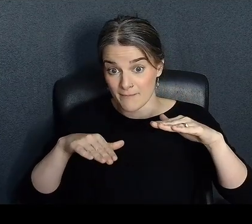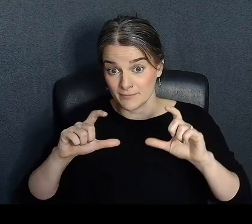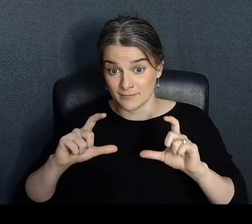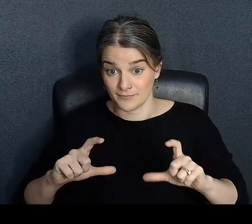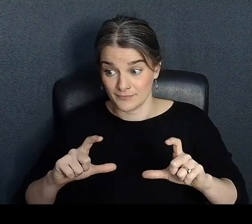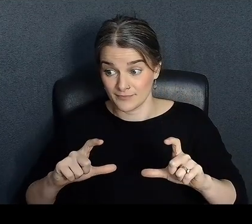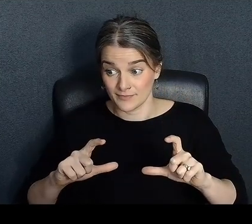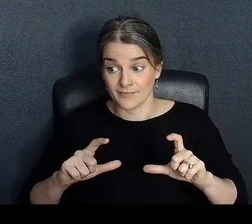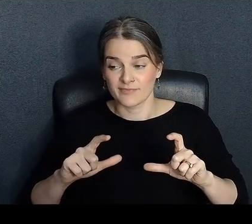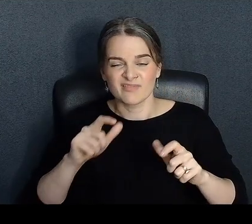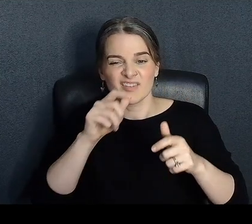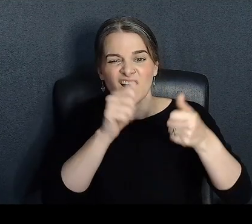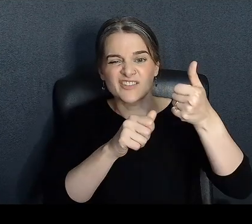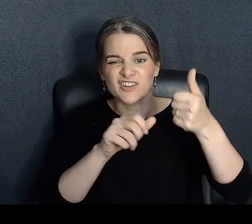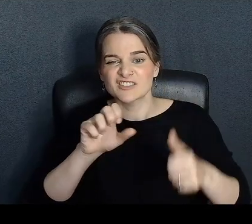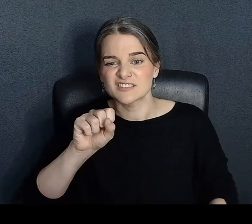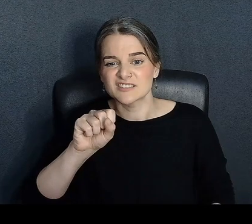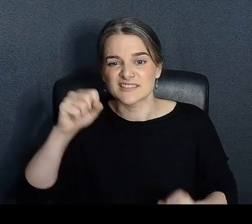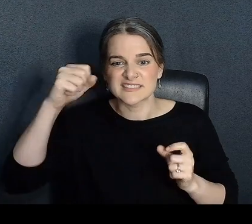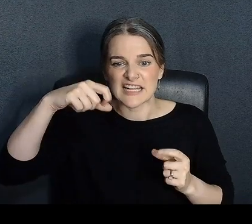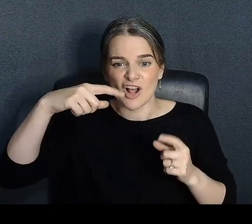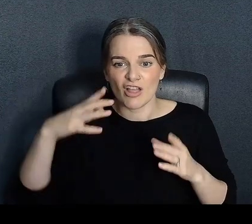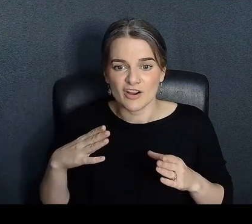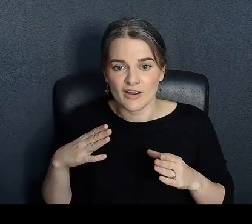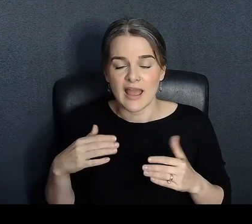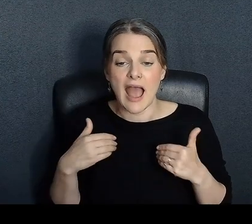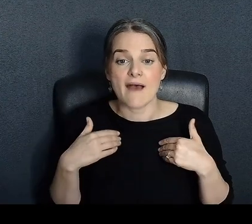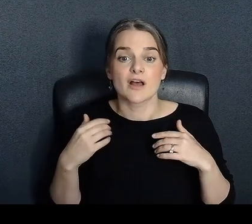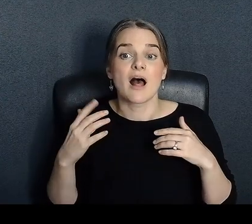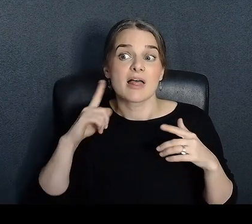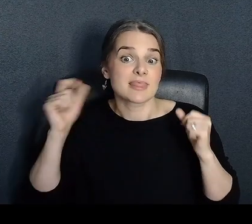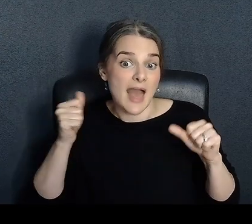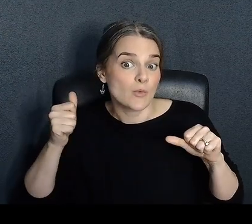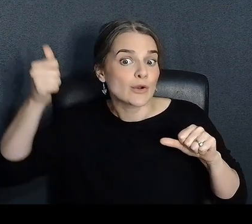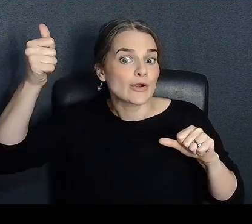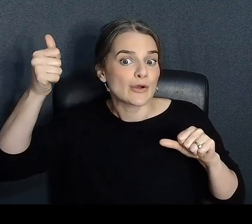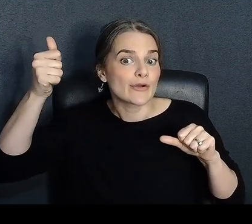there is a amplified answering machine. It's a lovely piece of equipment.